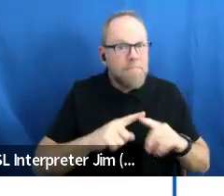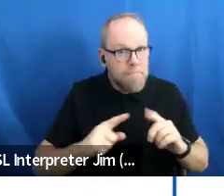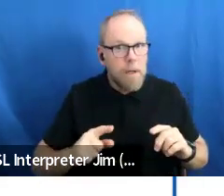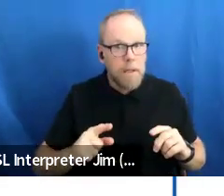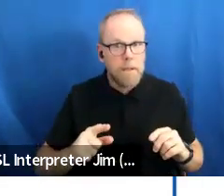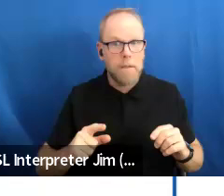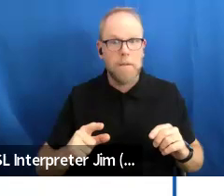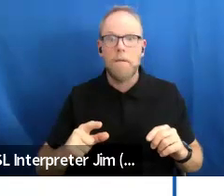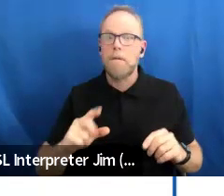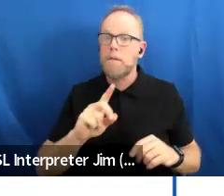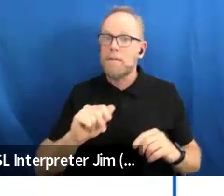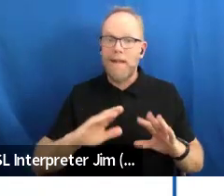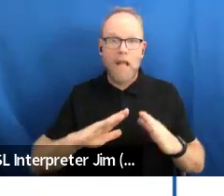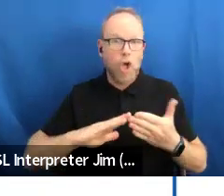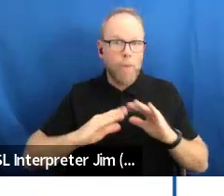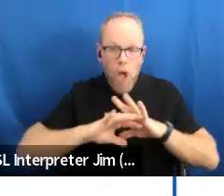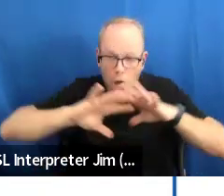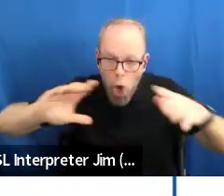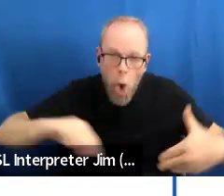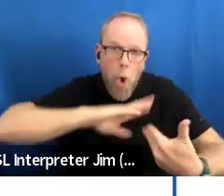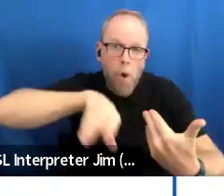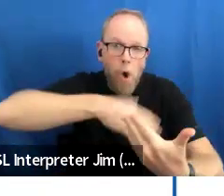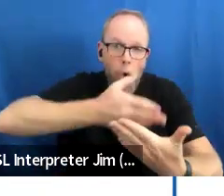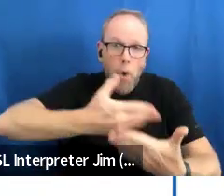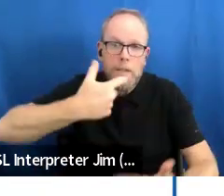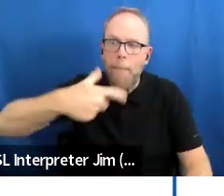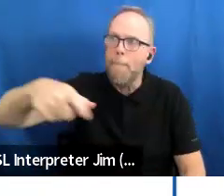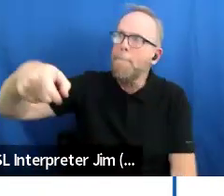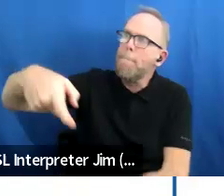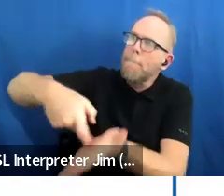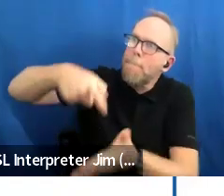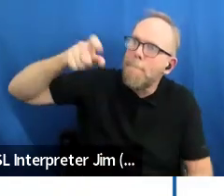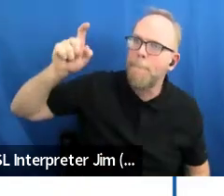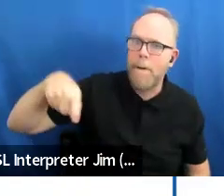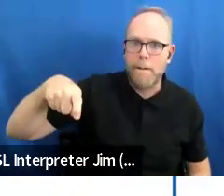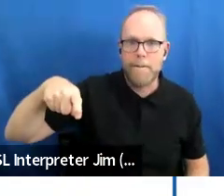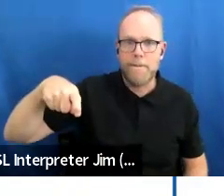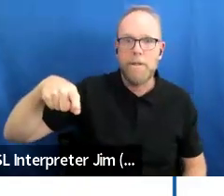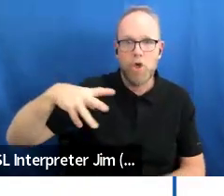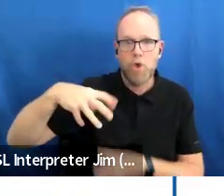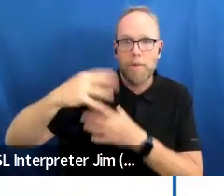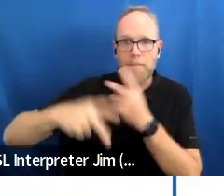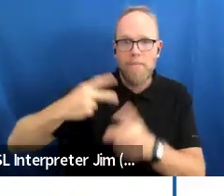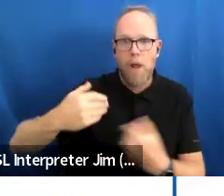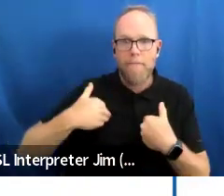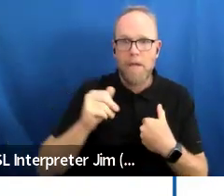as a whole, almost everyone, said absolutely we must have people with HIV and AIDS in the ADA.